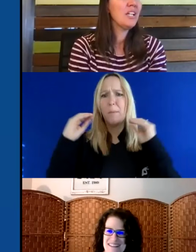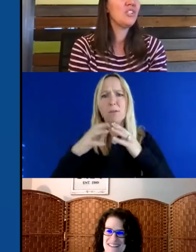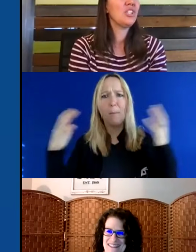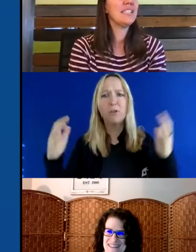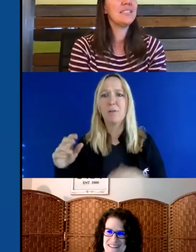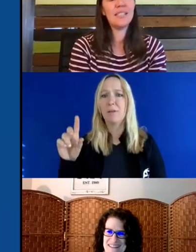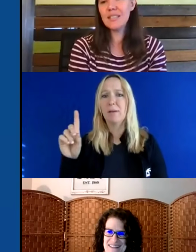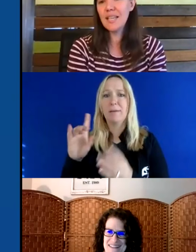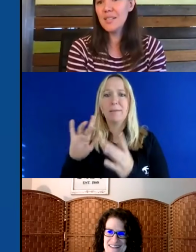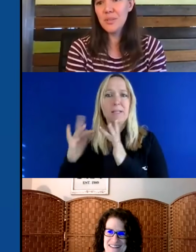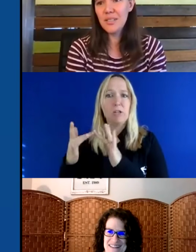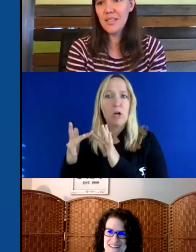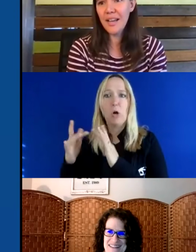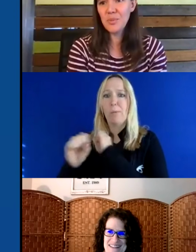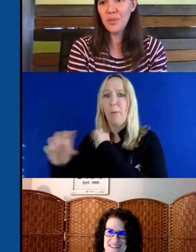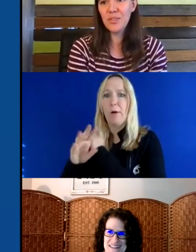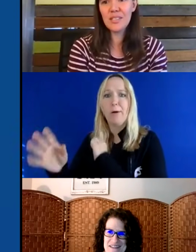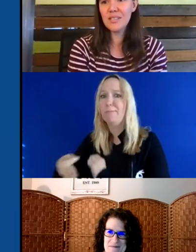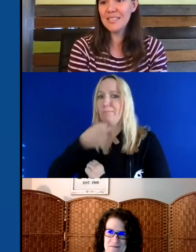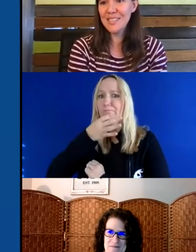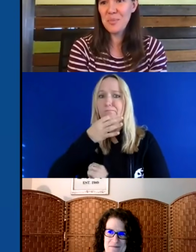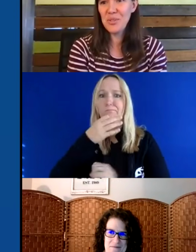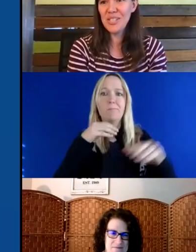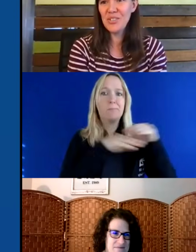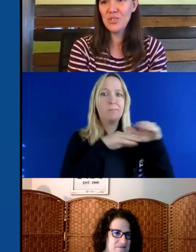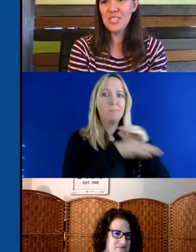she is an accessibility expert that does accessibility consulting.